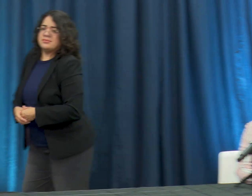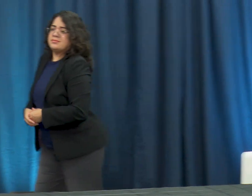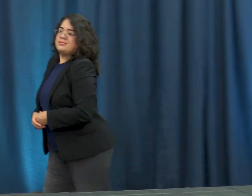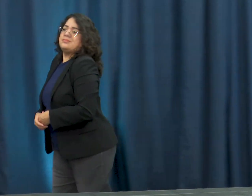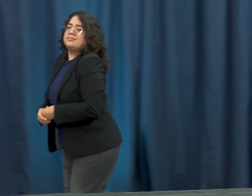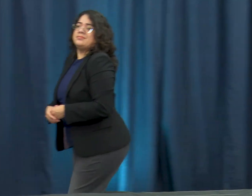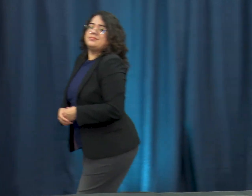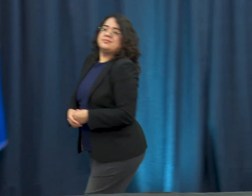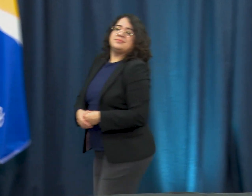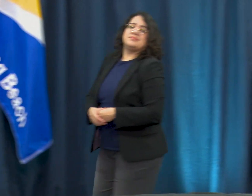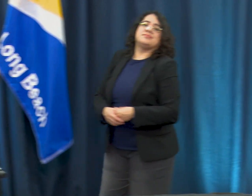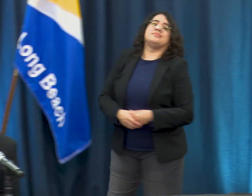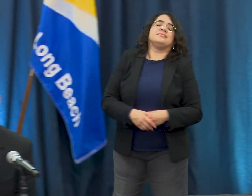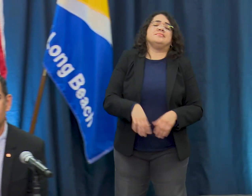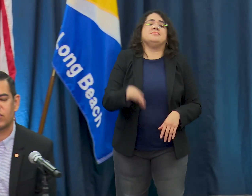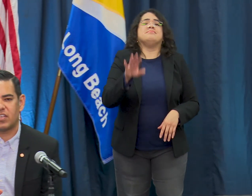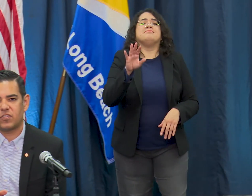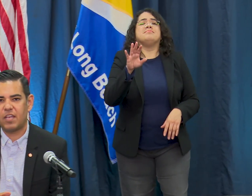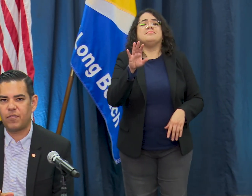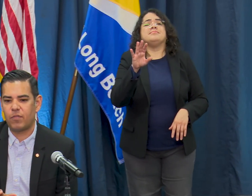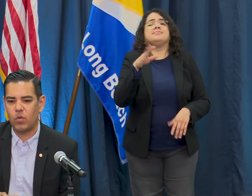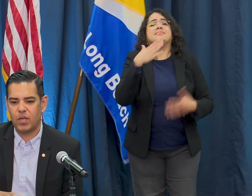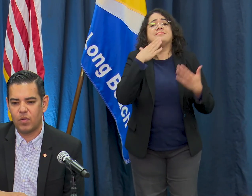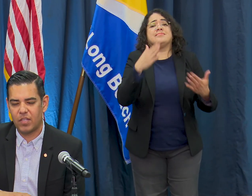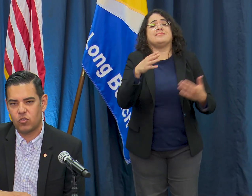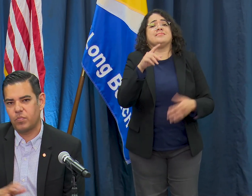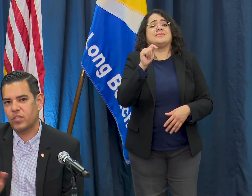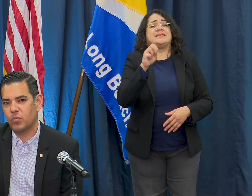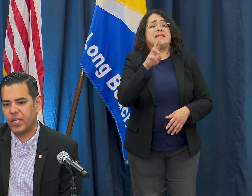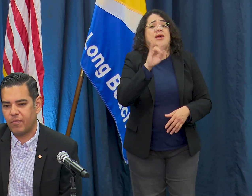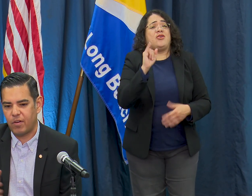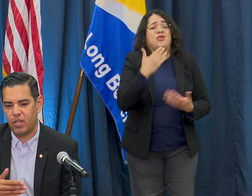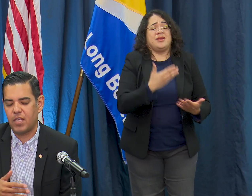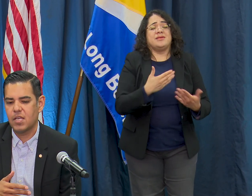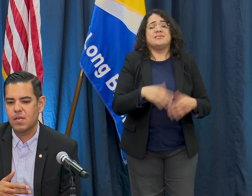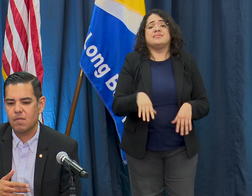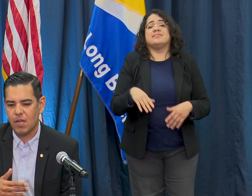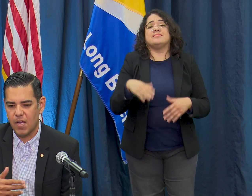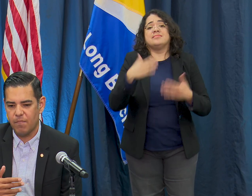watching. Again just stay safe everyone.